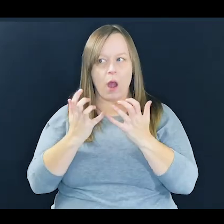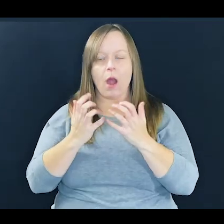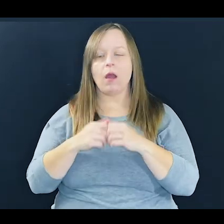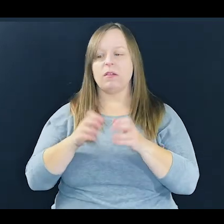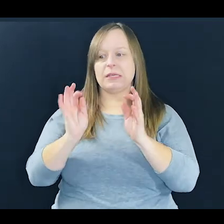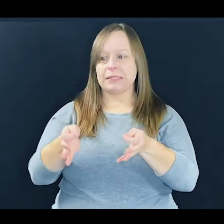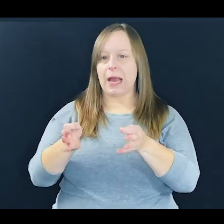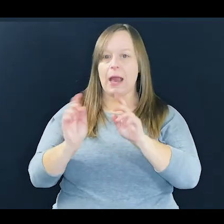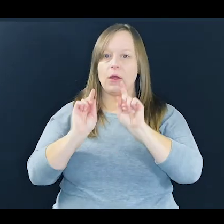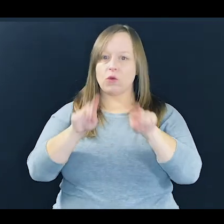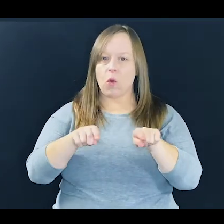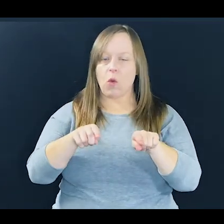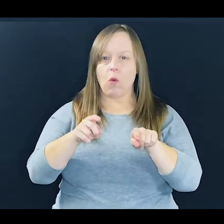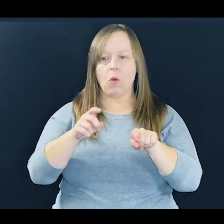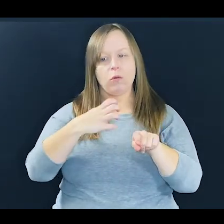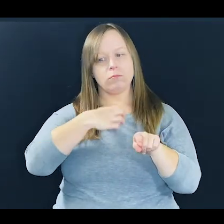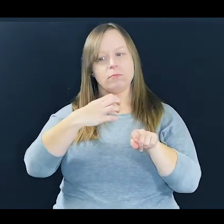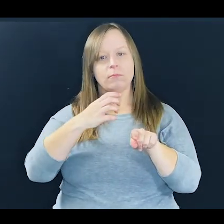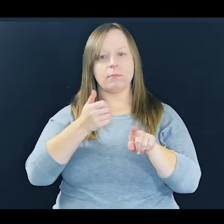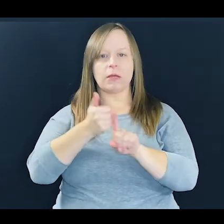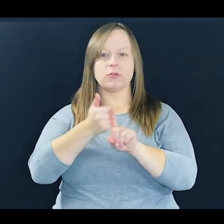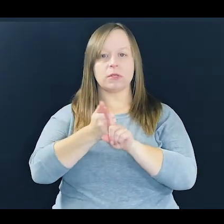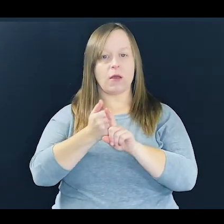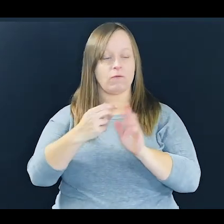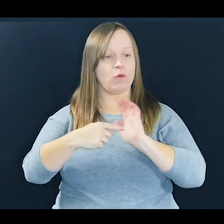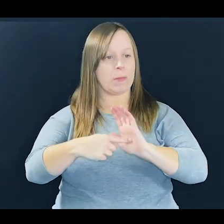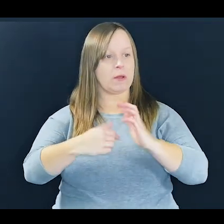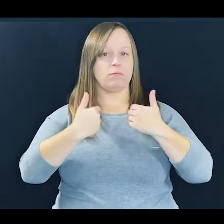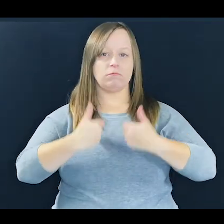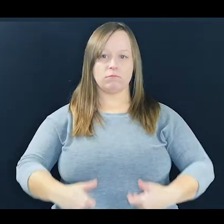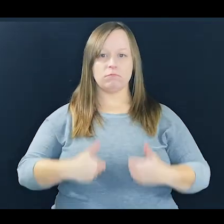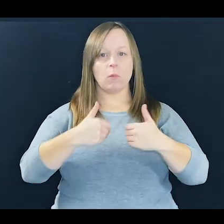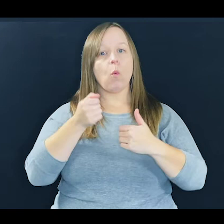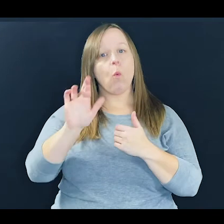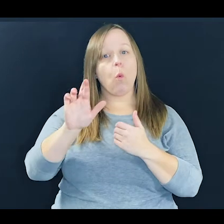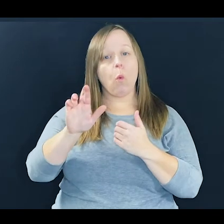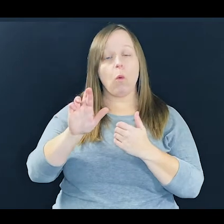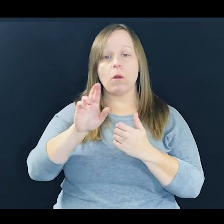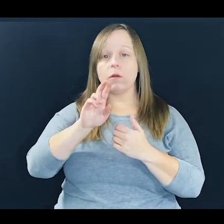You can decide to attend the appeal by yourself and represent yourself, or you can actually